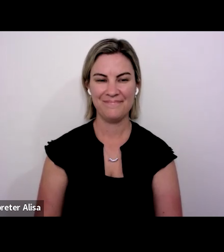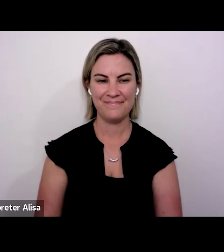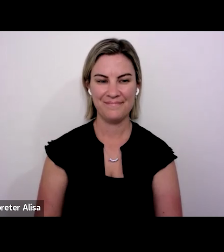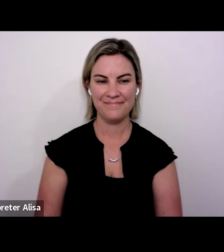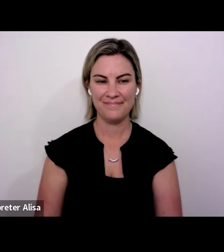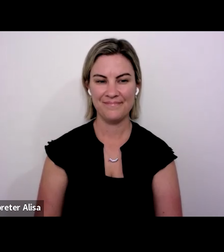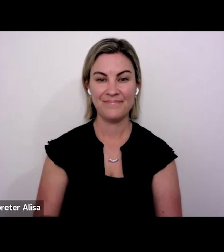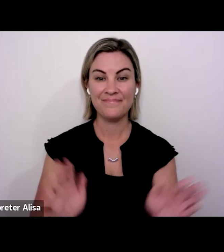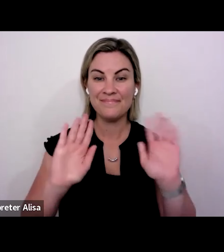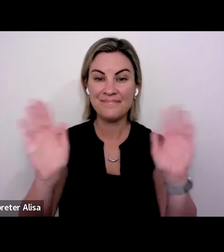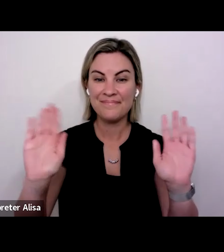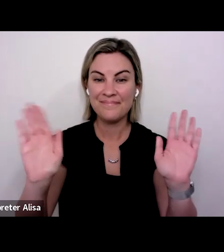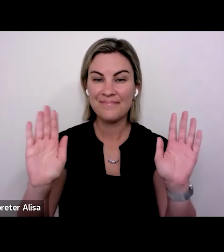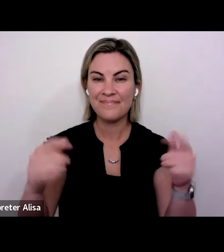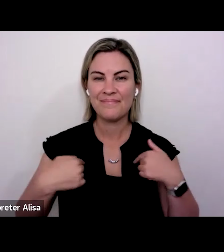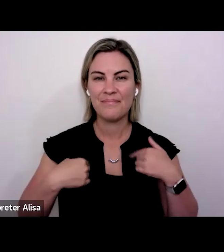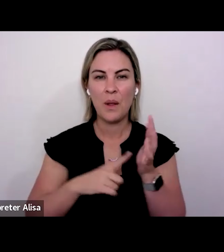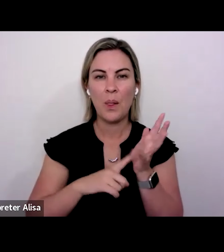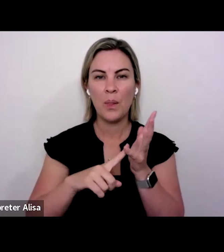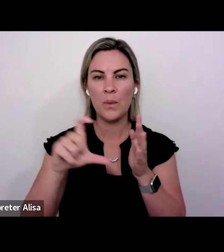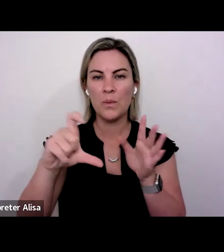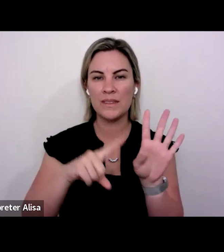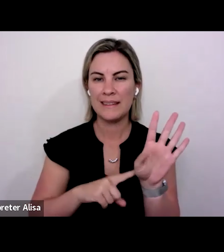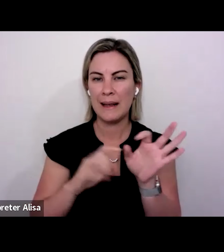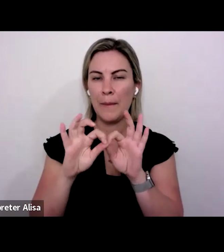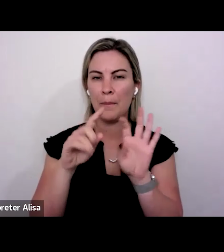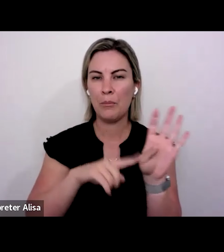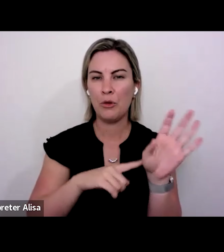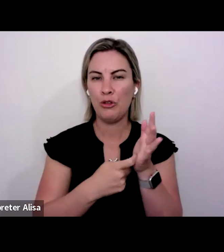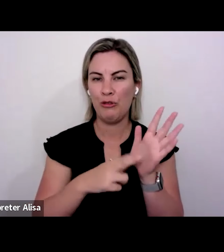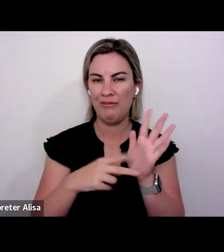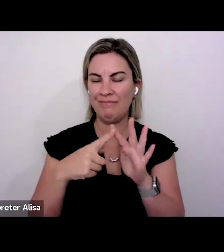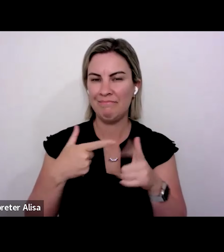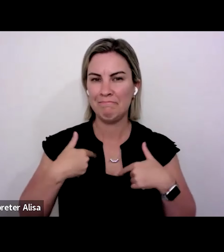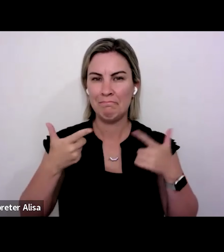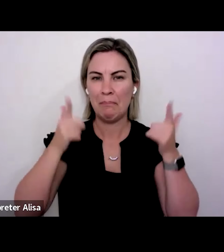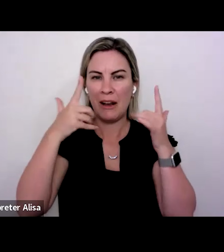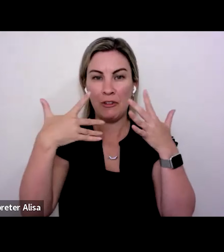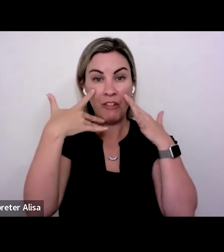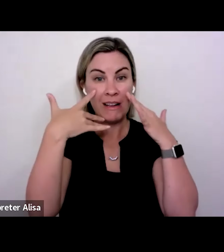Hello, I'm Lucy Byrne Manager of Assessment at the Australia Council for the Arts.